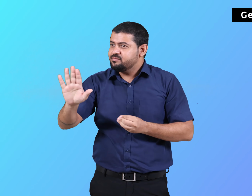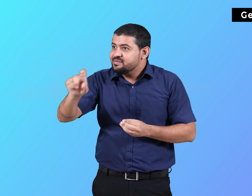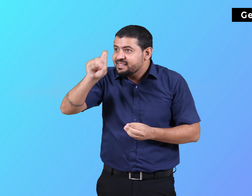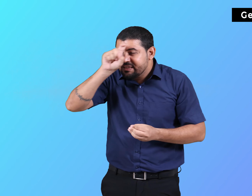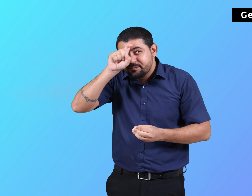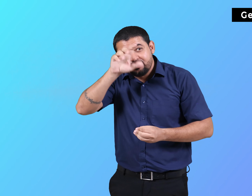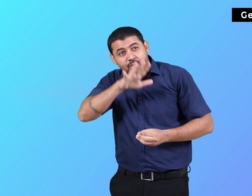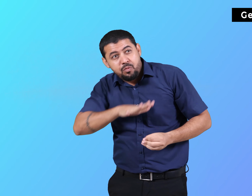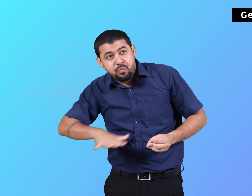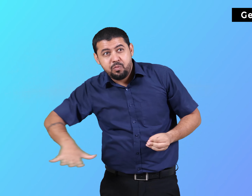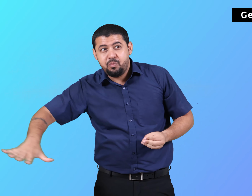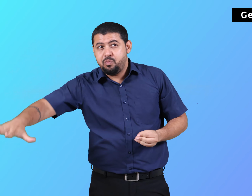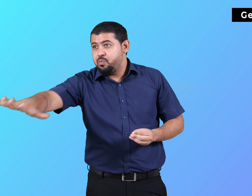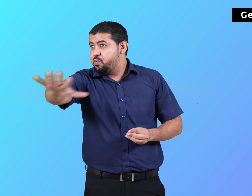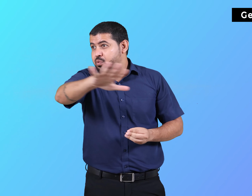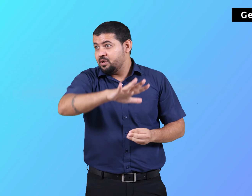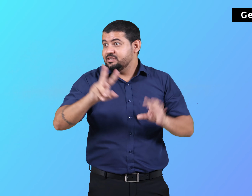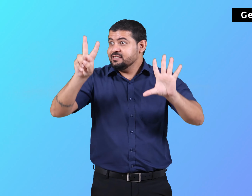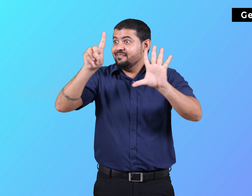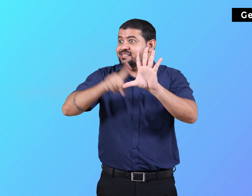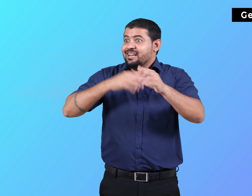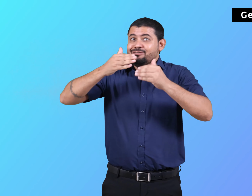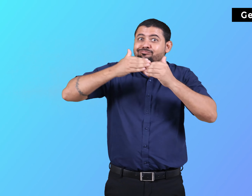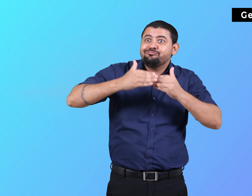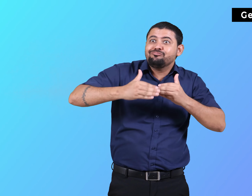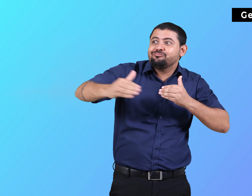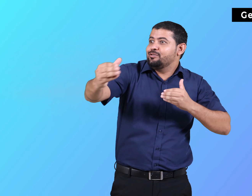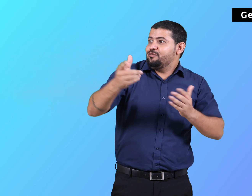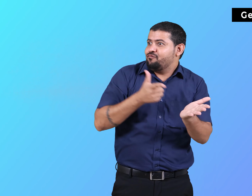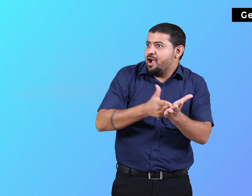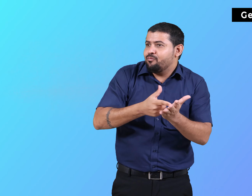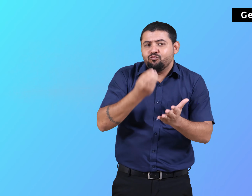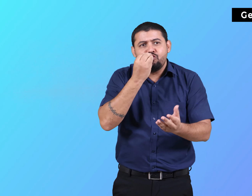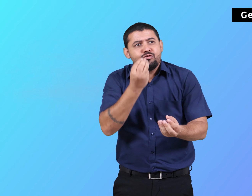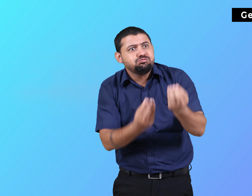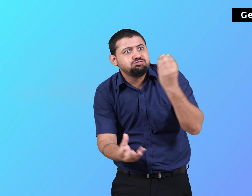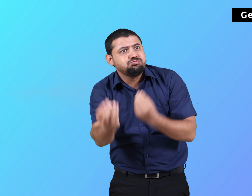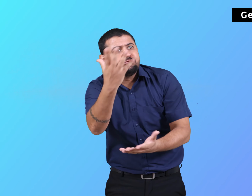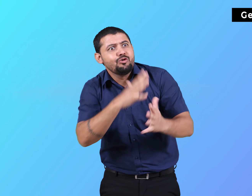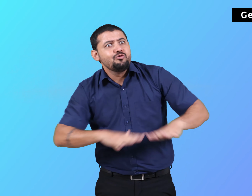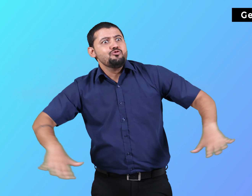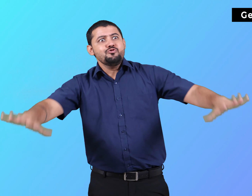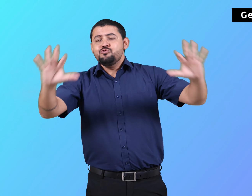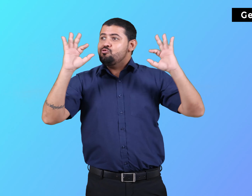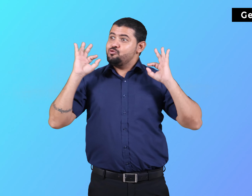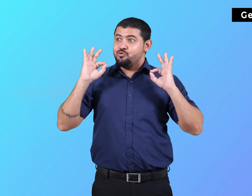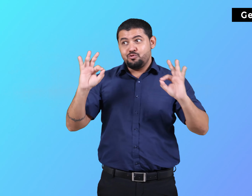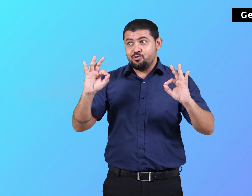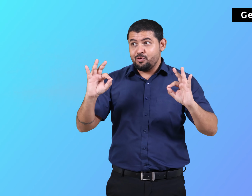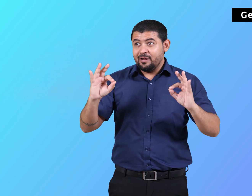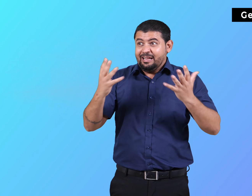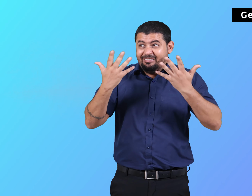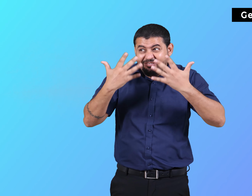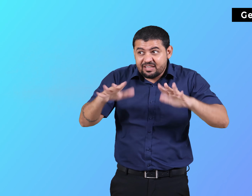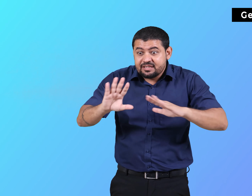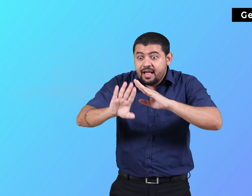For seven years there will be plenty of food in Egypt.